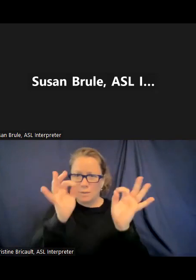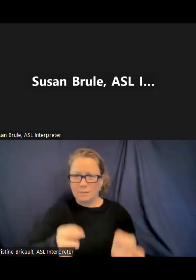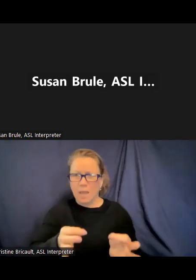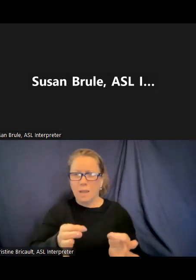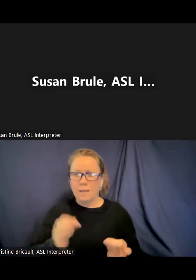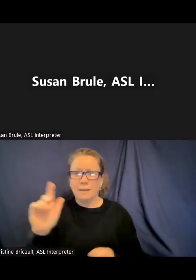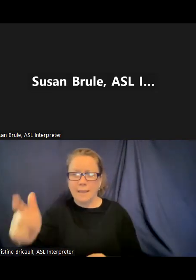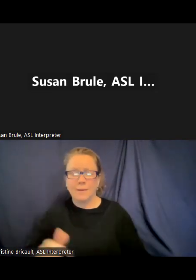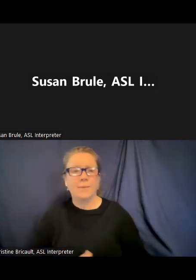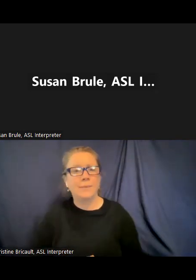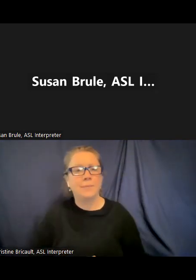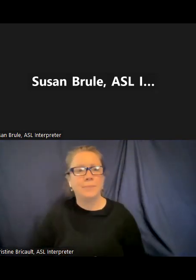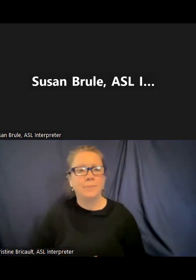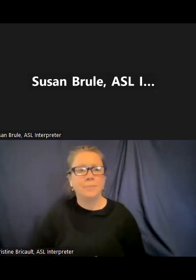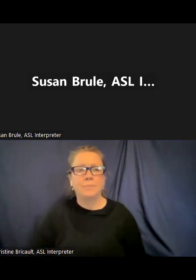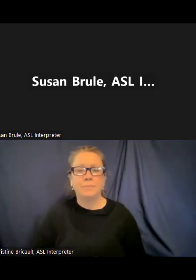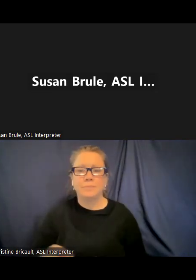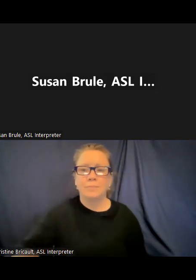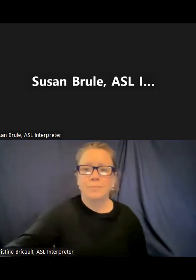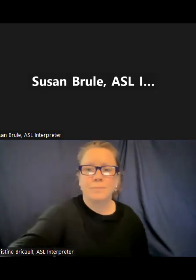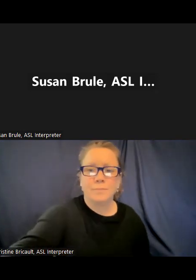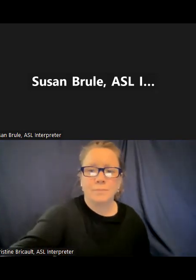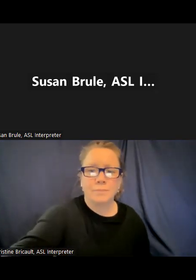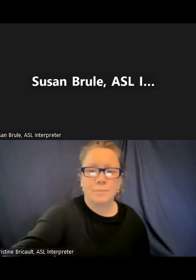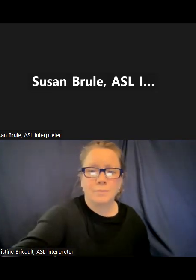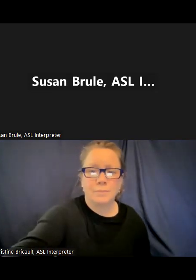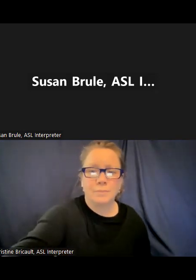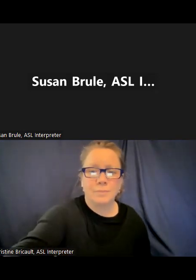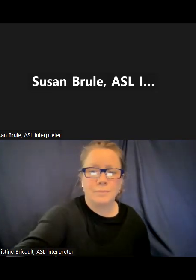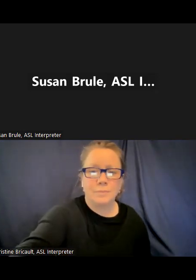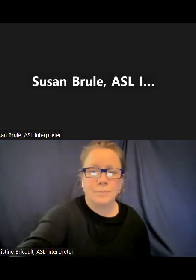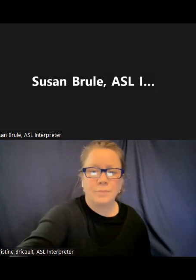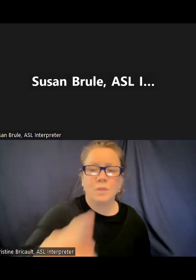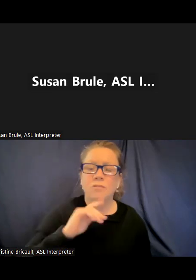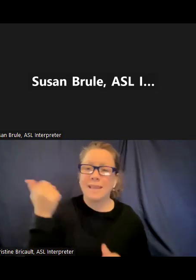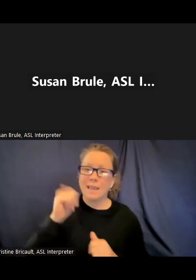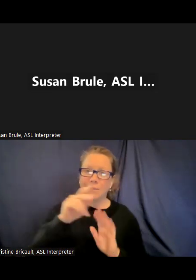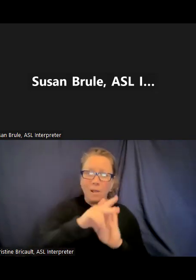pretty much any policy, practice, or procedure of your organization